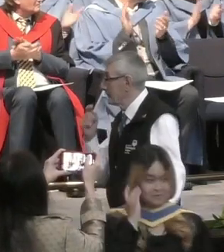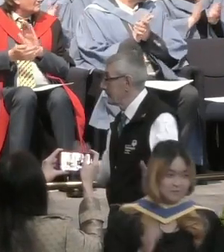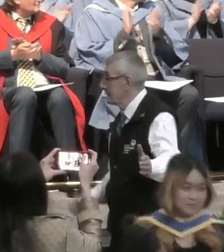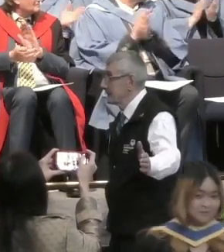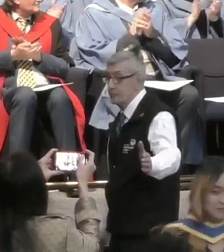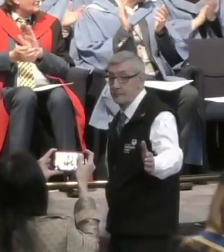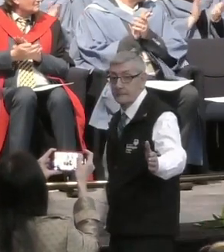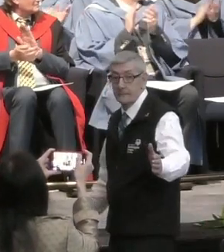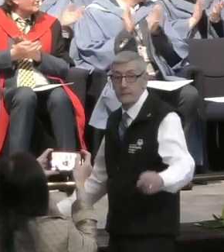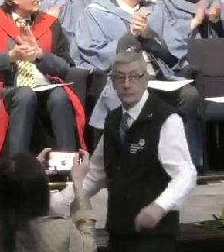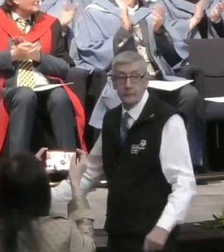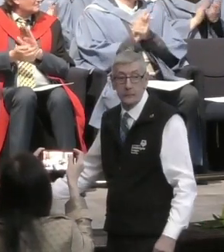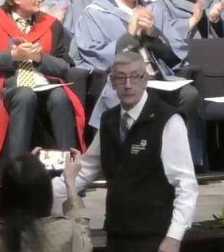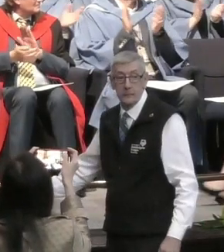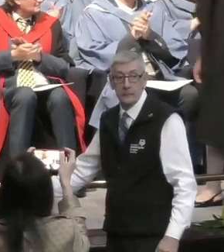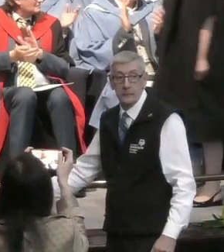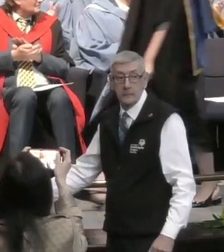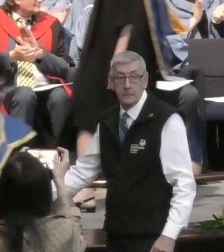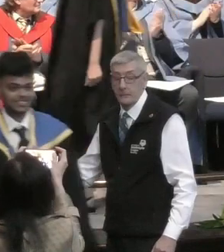(AUDIENCE APPLAUDS)